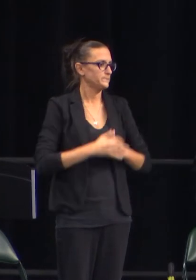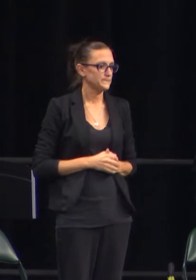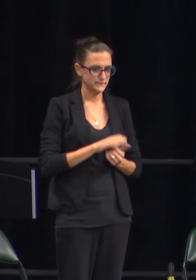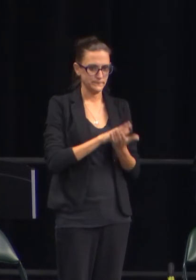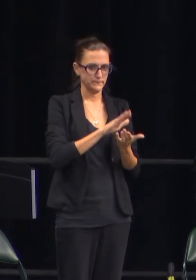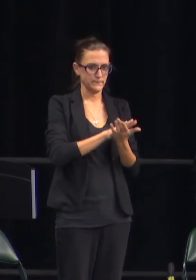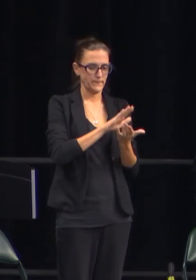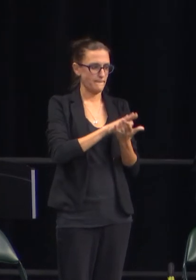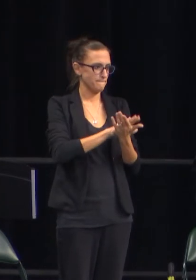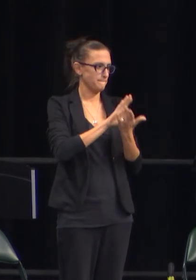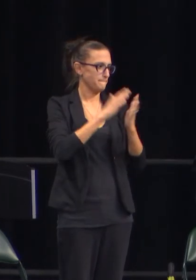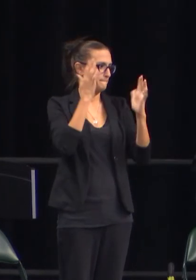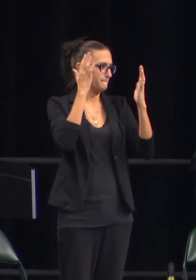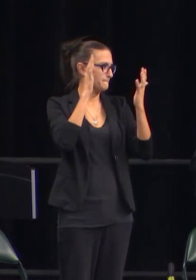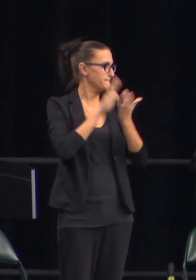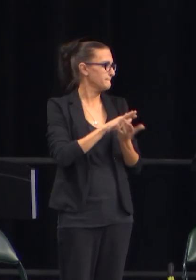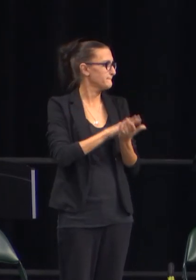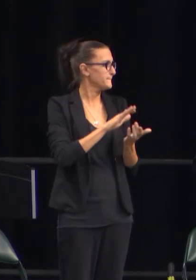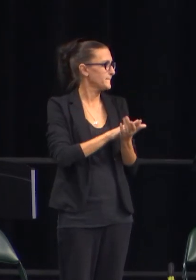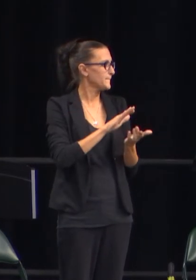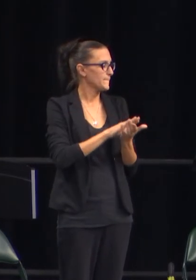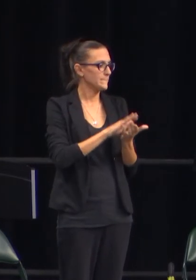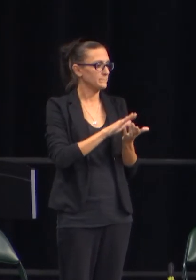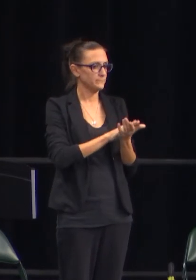(audience applauding)